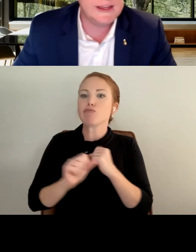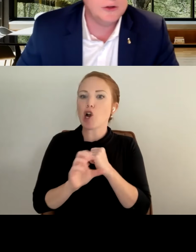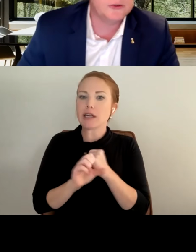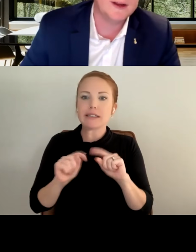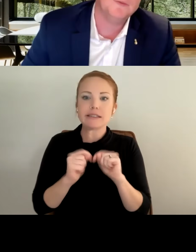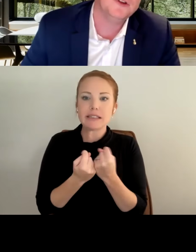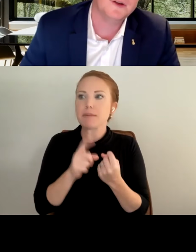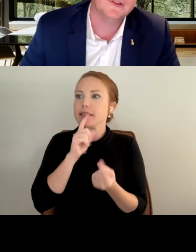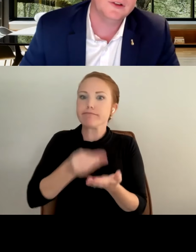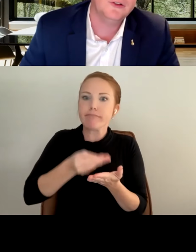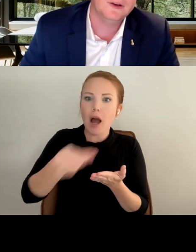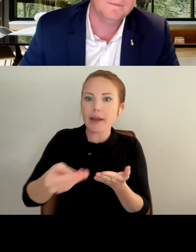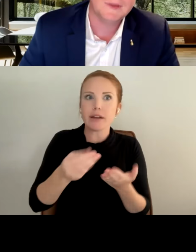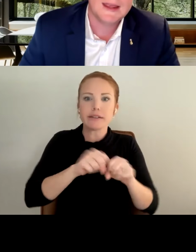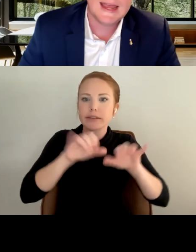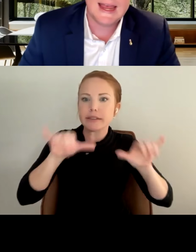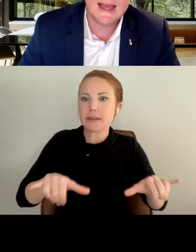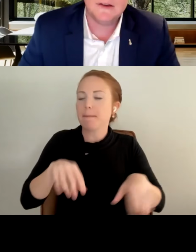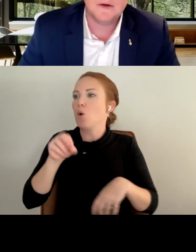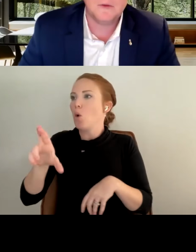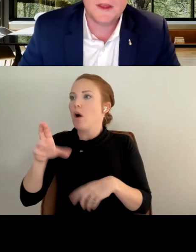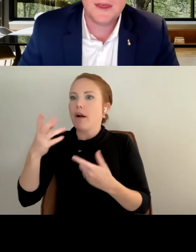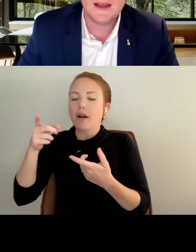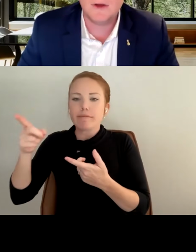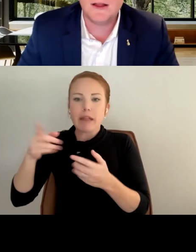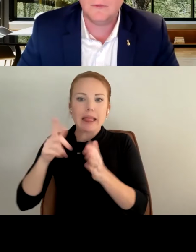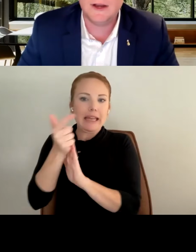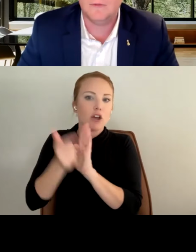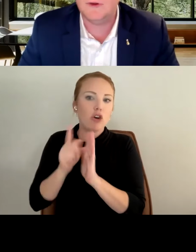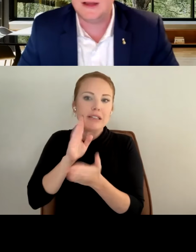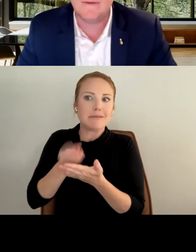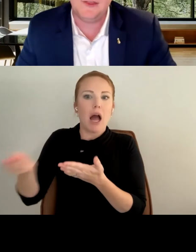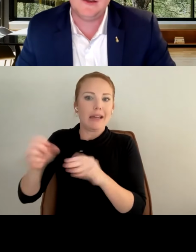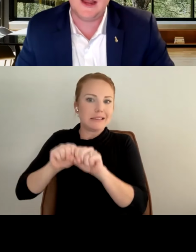legal is going out and procuring a solution, and we think, well, we don't we don't have anything to